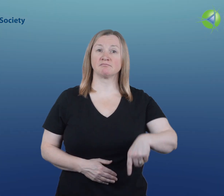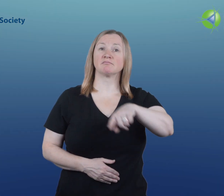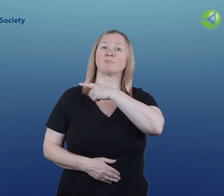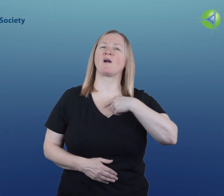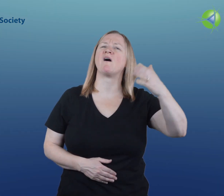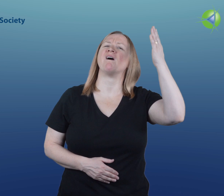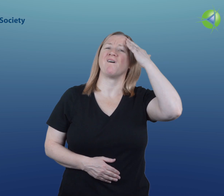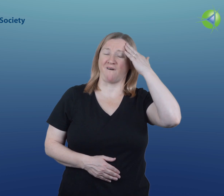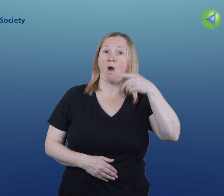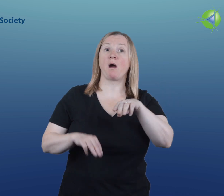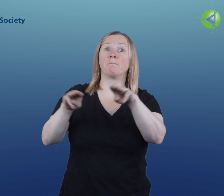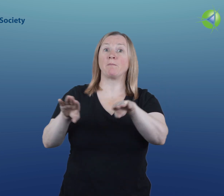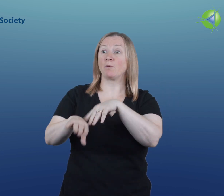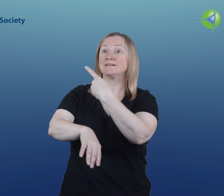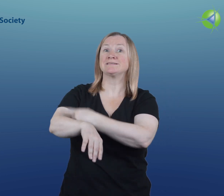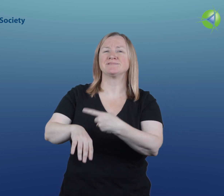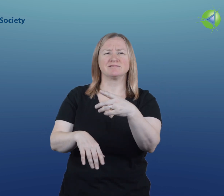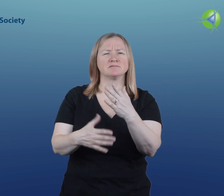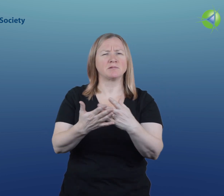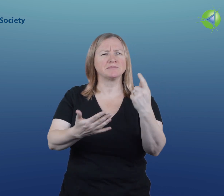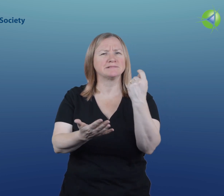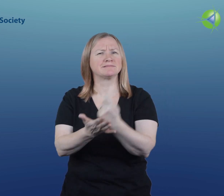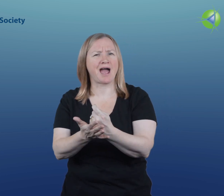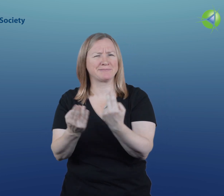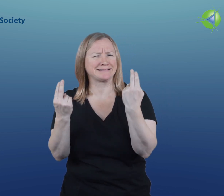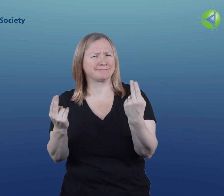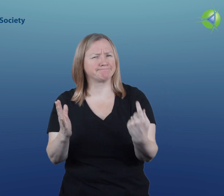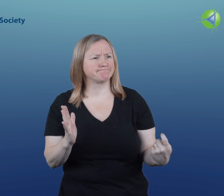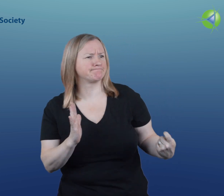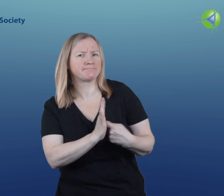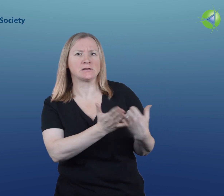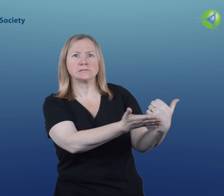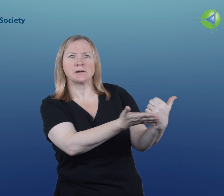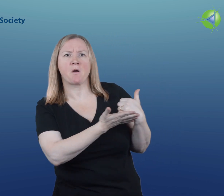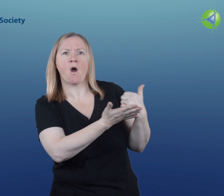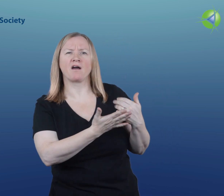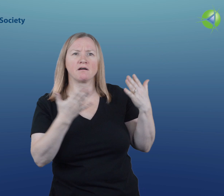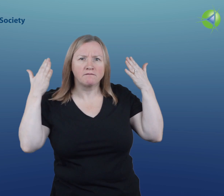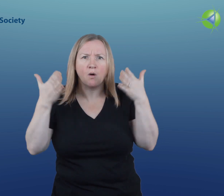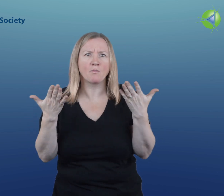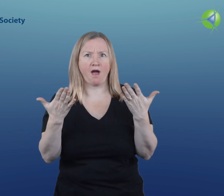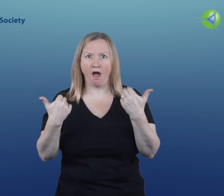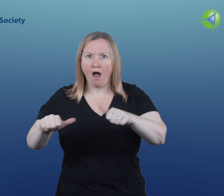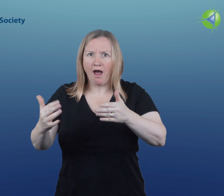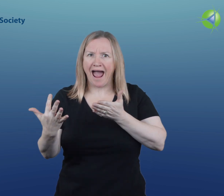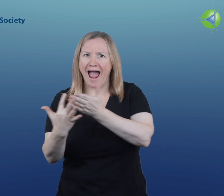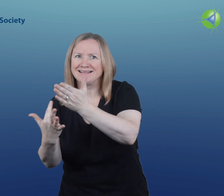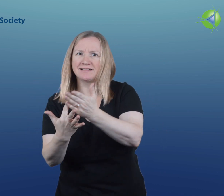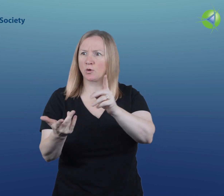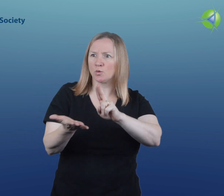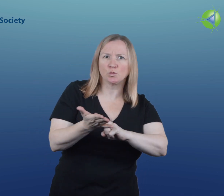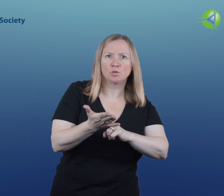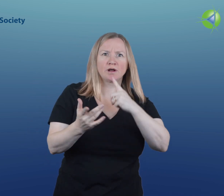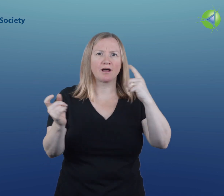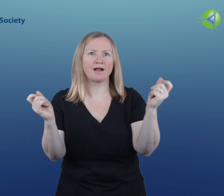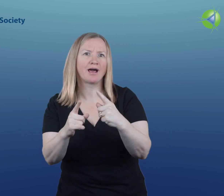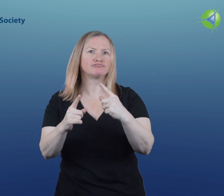We know that sometimes people with disabilities may need extra support to effectively access and use electronic